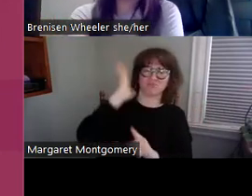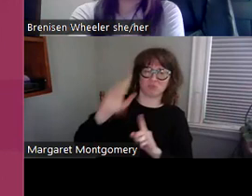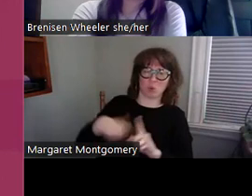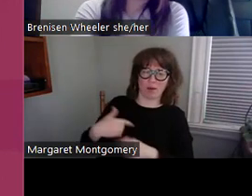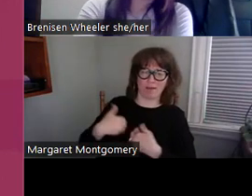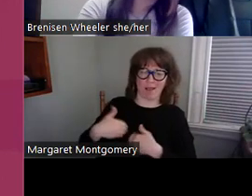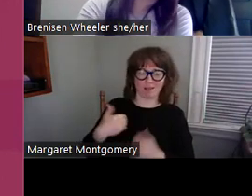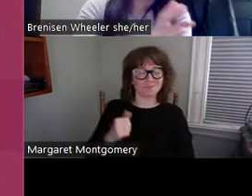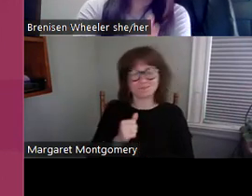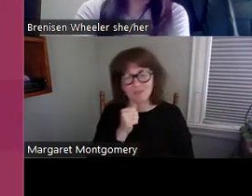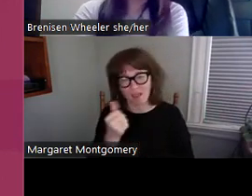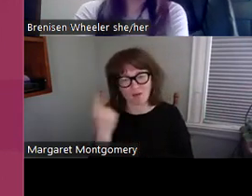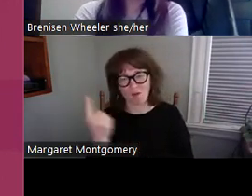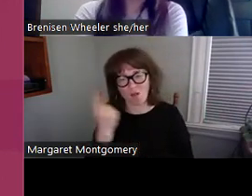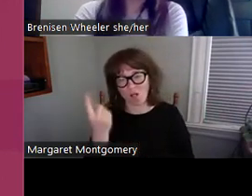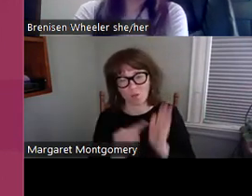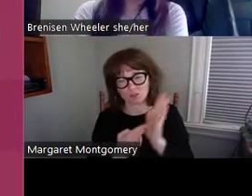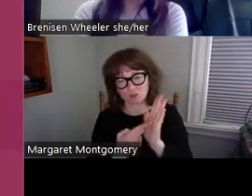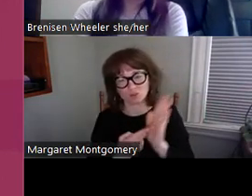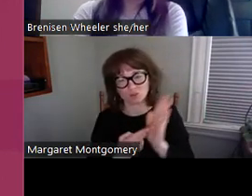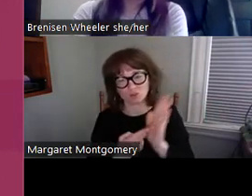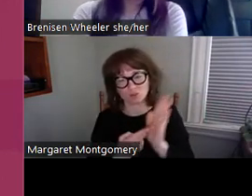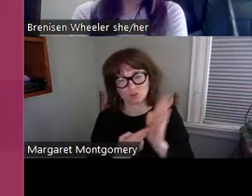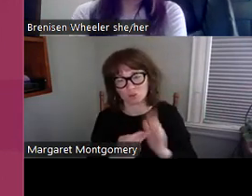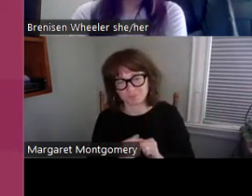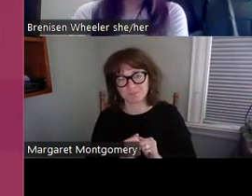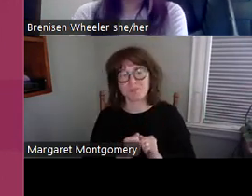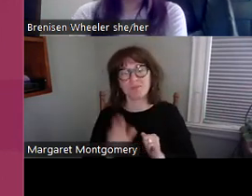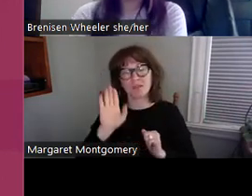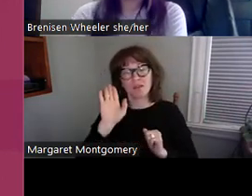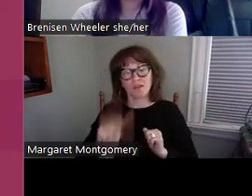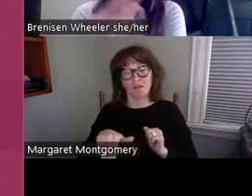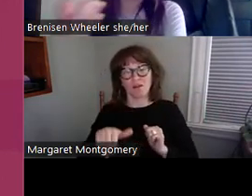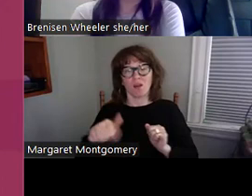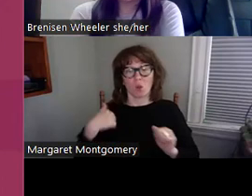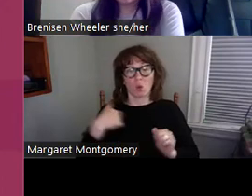has received a lot of questions. 13:05:30 About. if Covid 19 is causing the